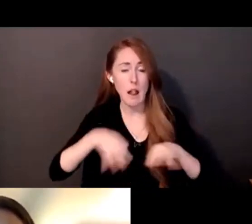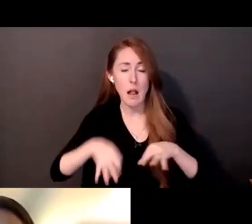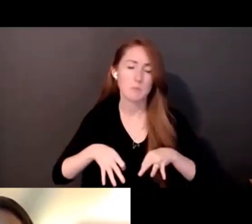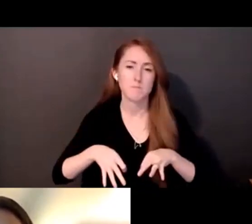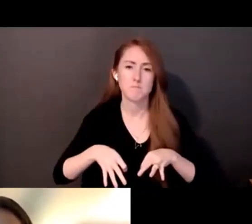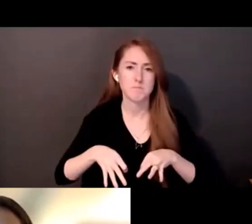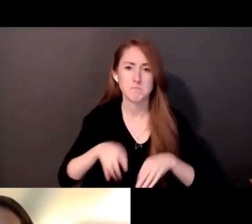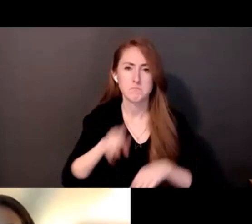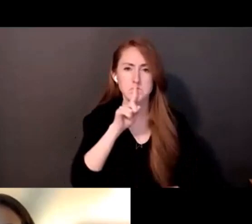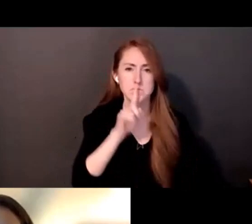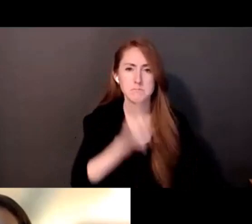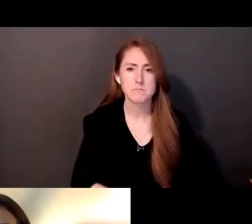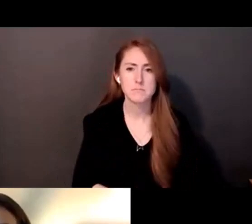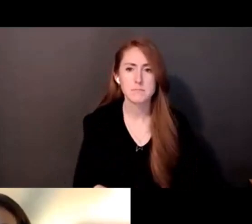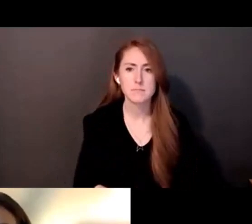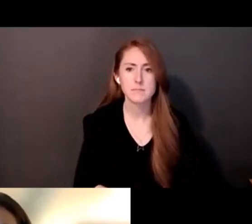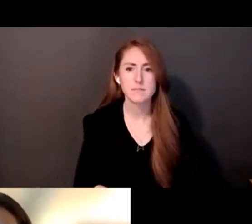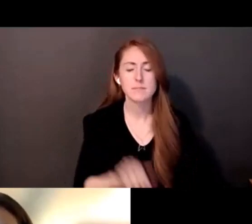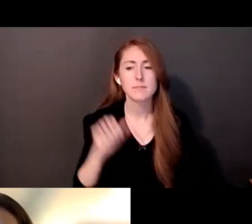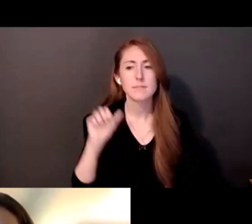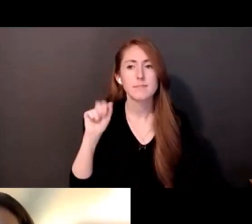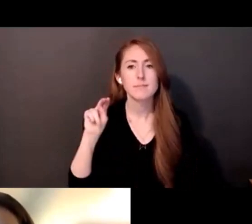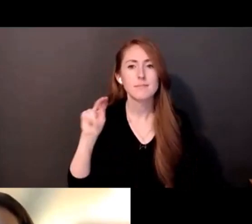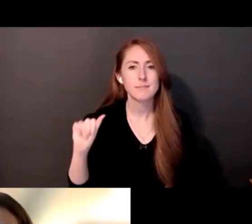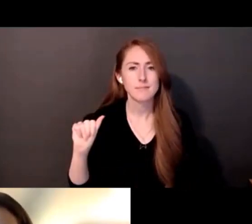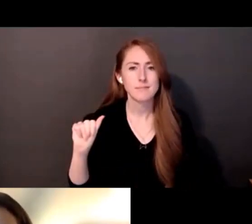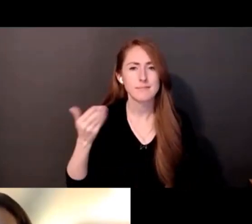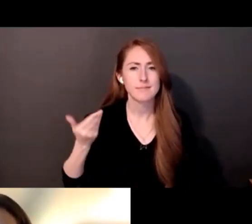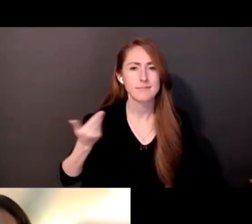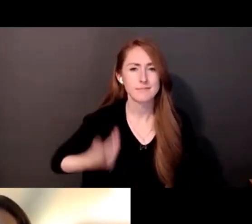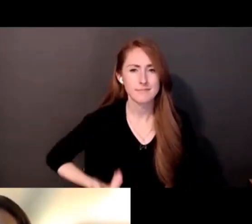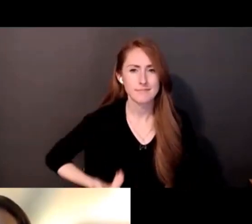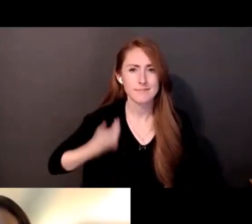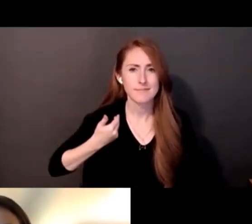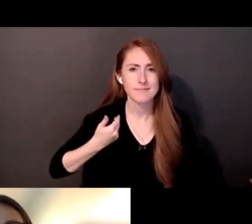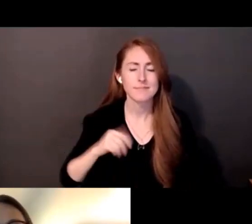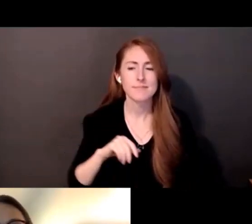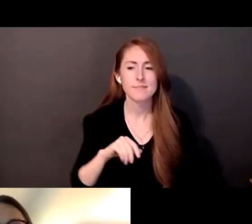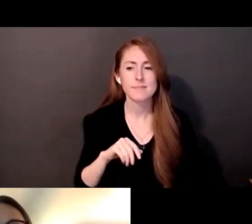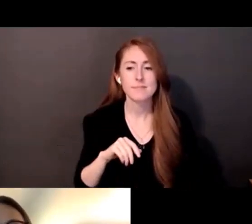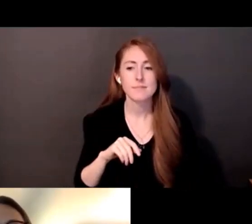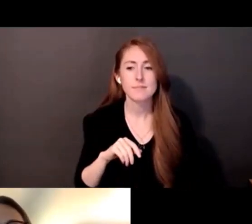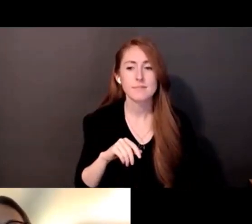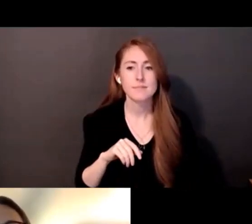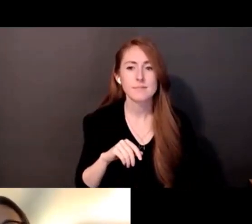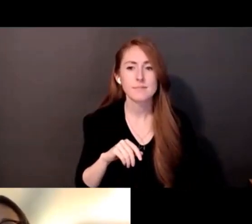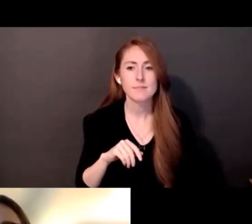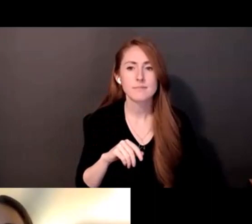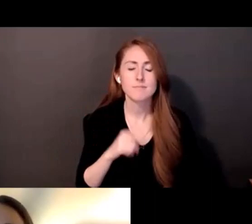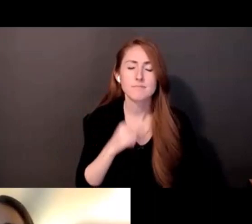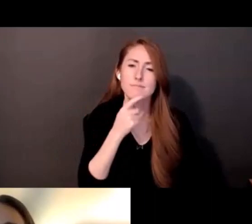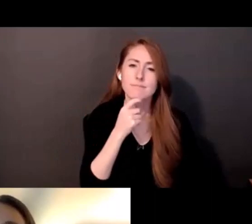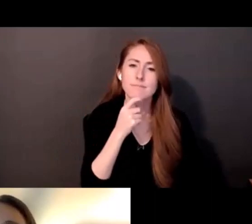Ana here. For us, we had some focus groups that